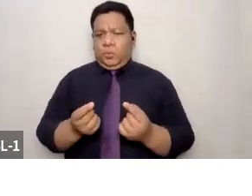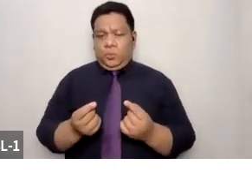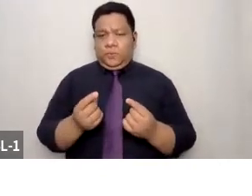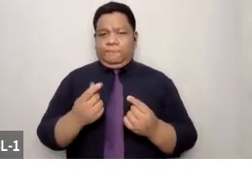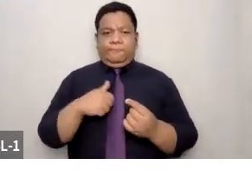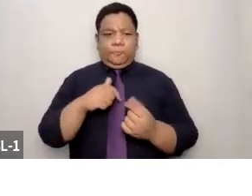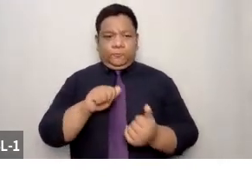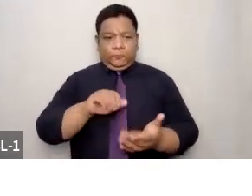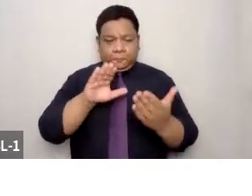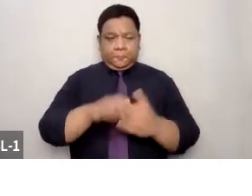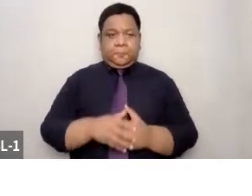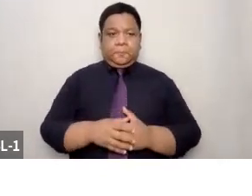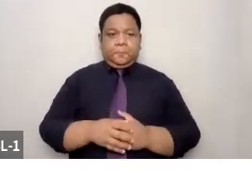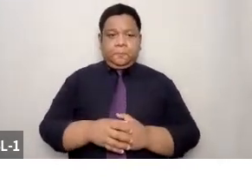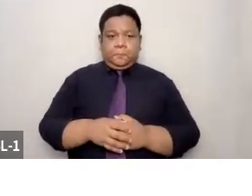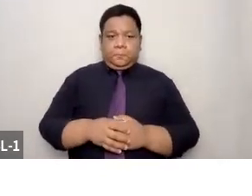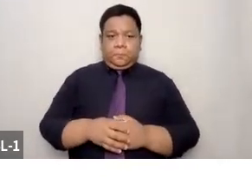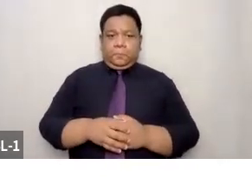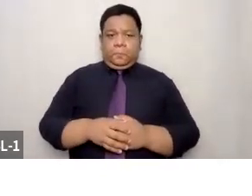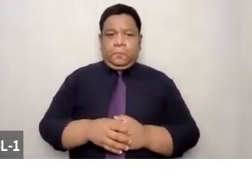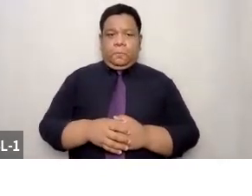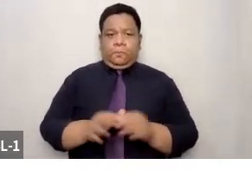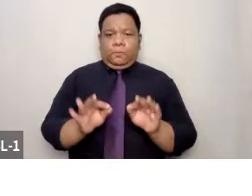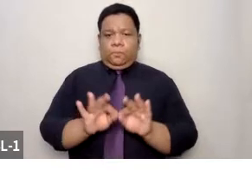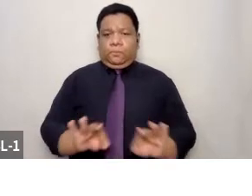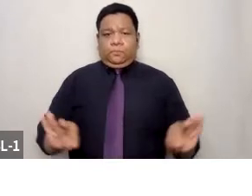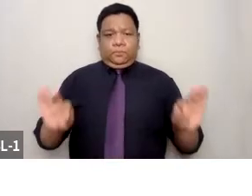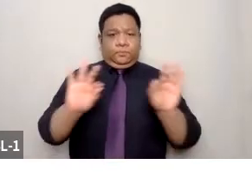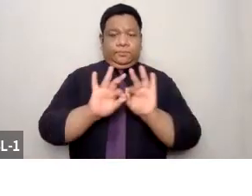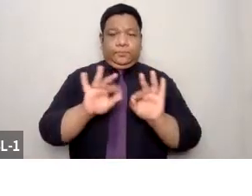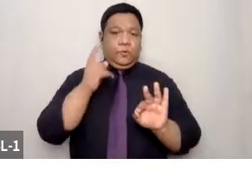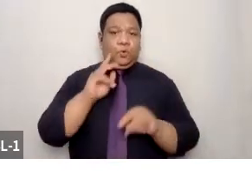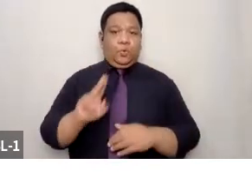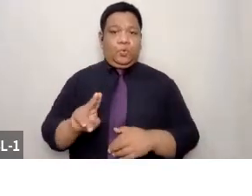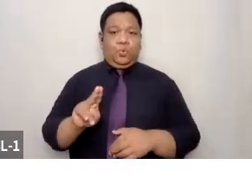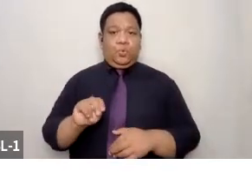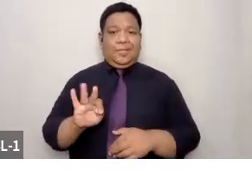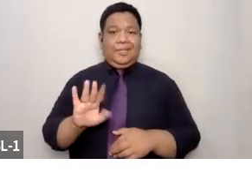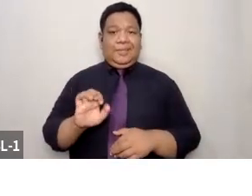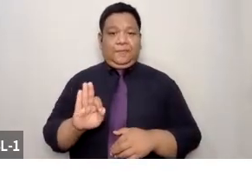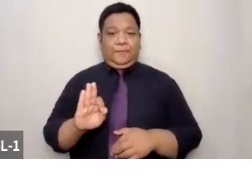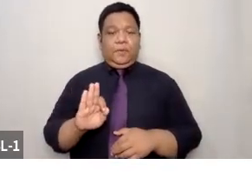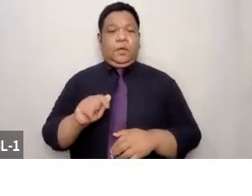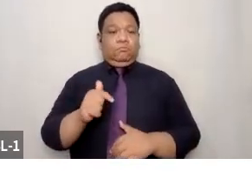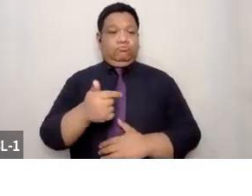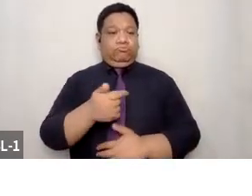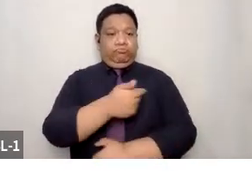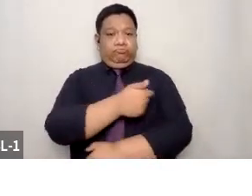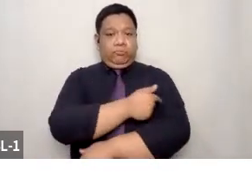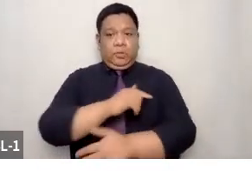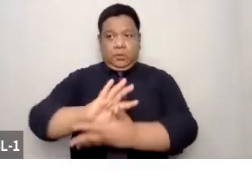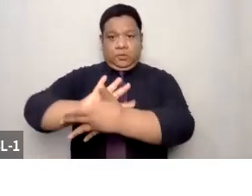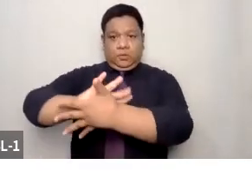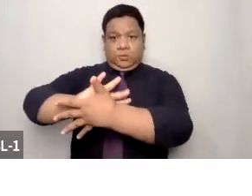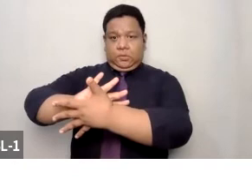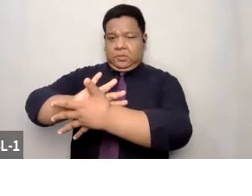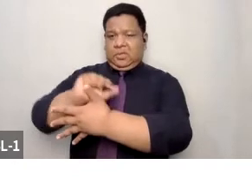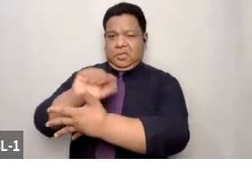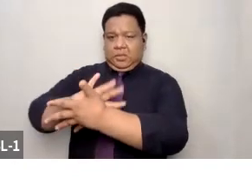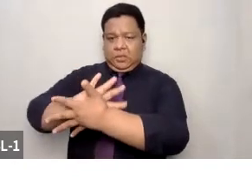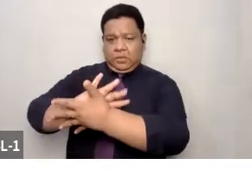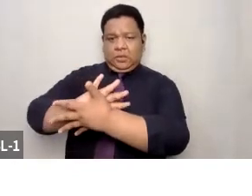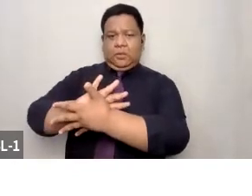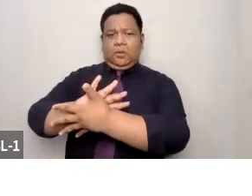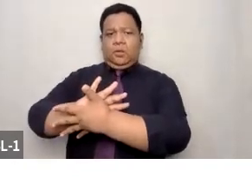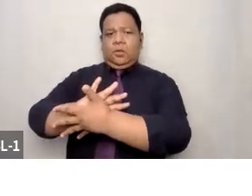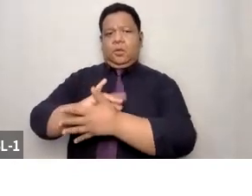So the most important thing is that for UNICEF, COVID-19 is seen as a child rights crisis.